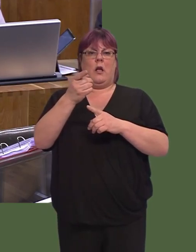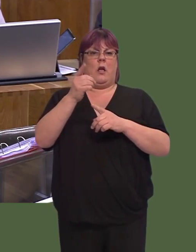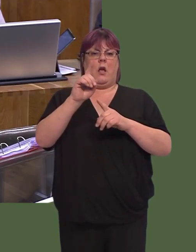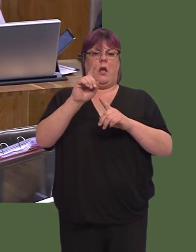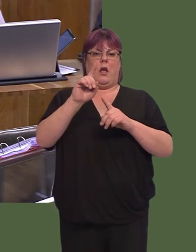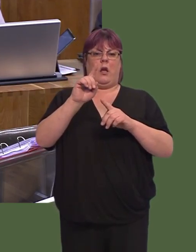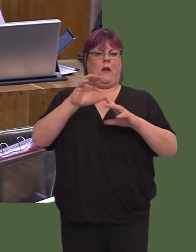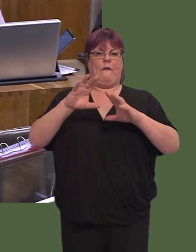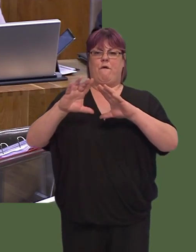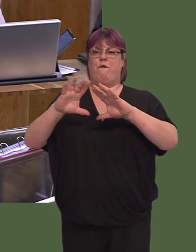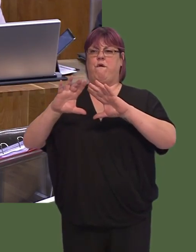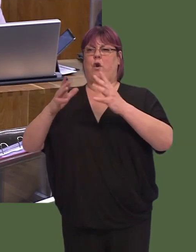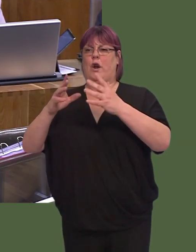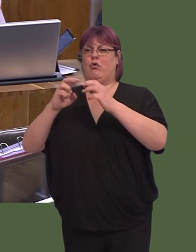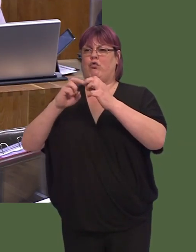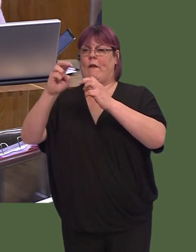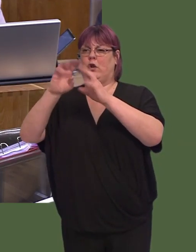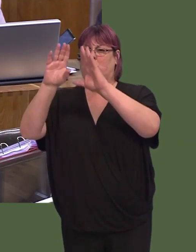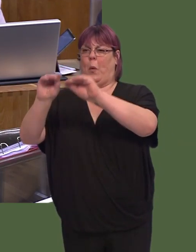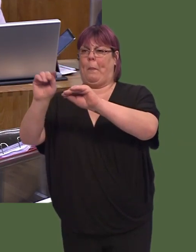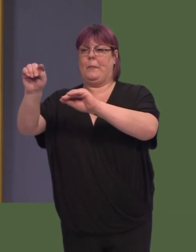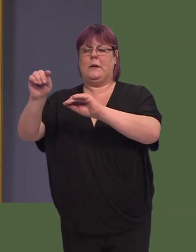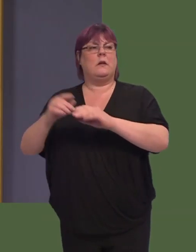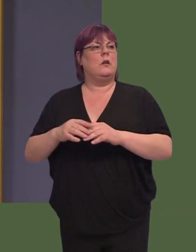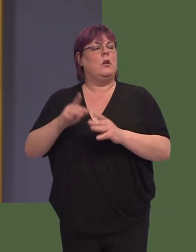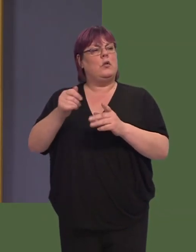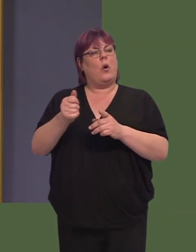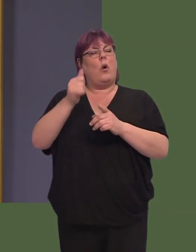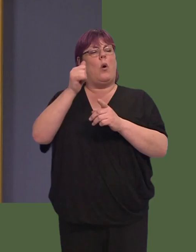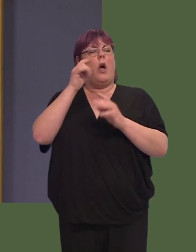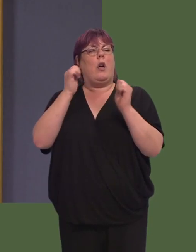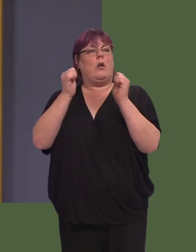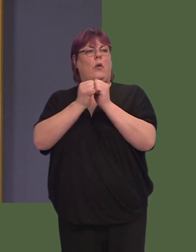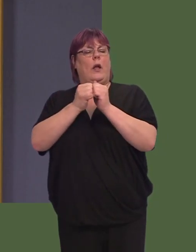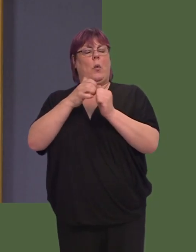So, I actually completely agree with the Member that a fundamental look needs to be had but